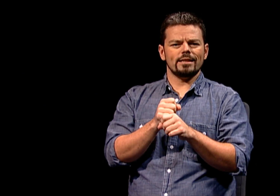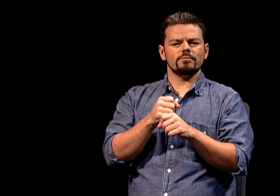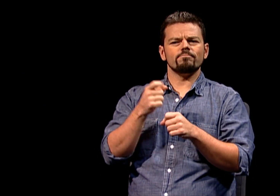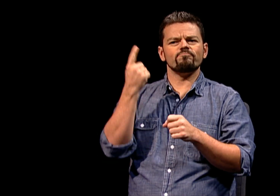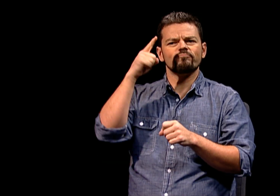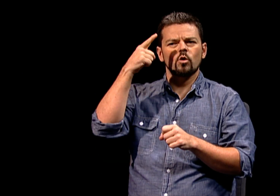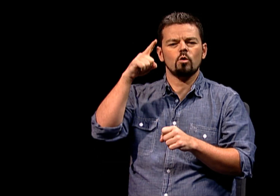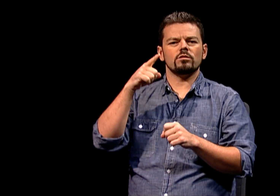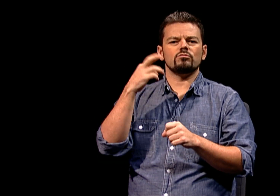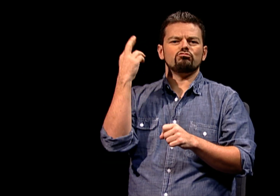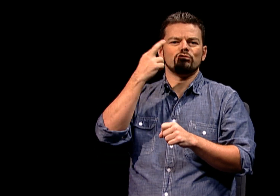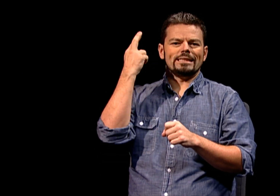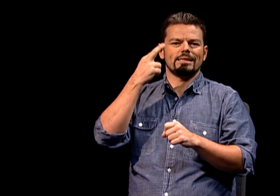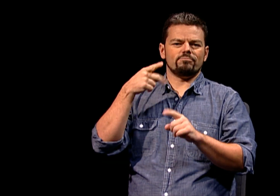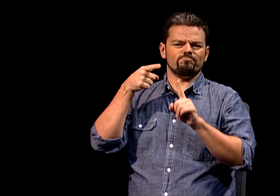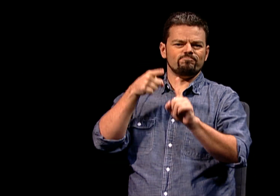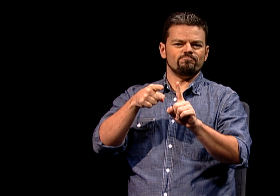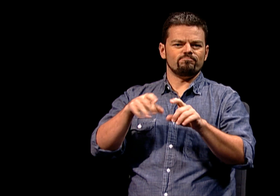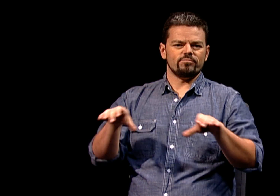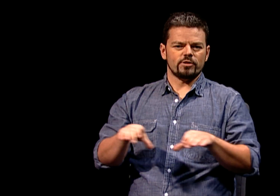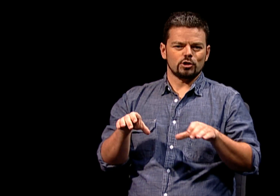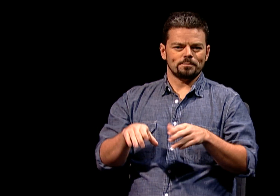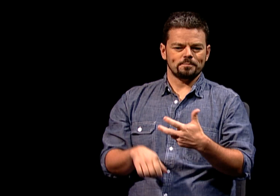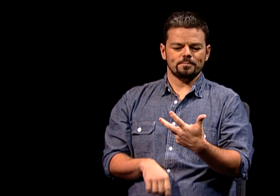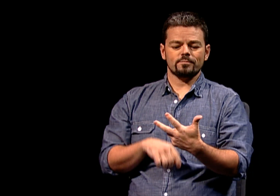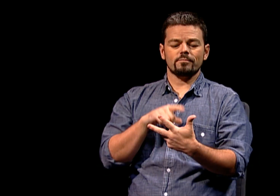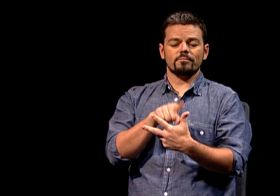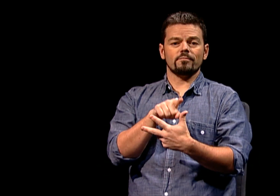THESE DOCUMENTS WERE CREATED TO PERFORM SPECIFIC FUNCTIONS.